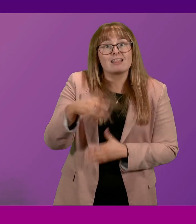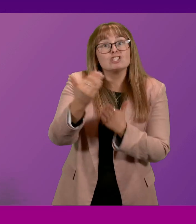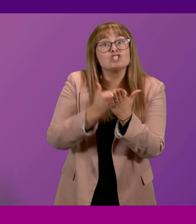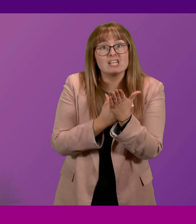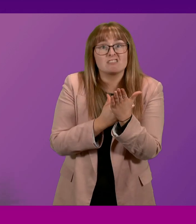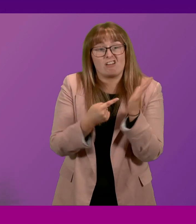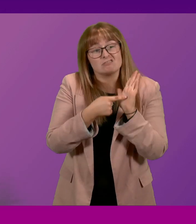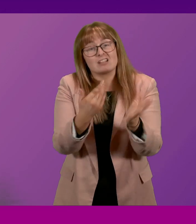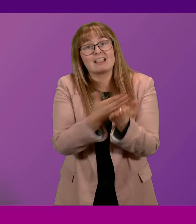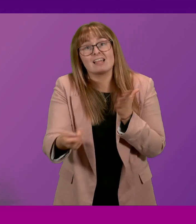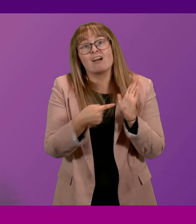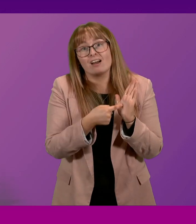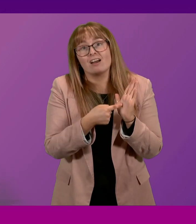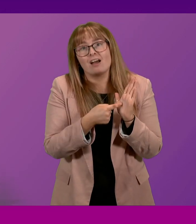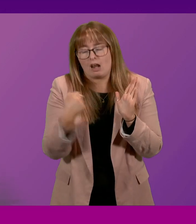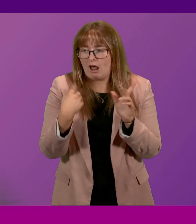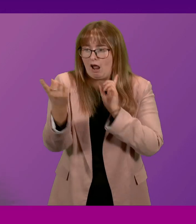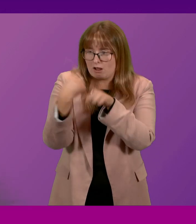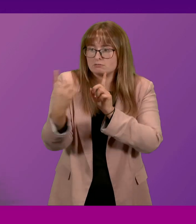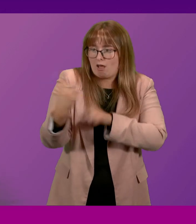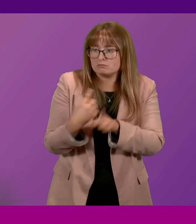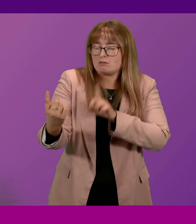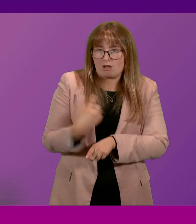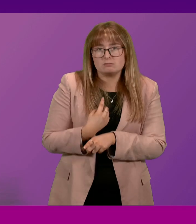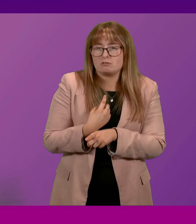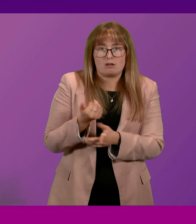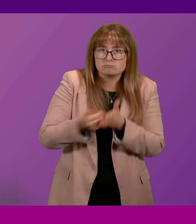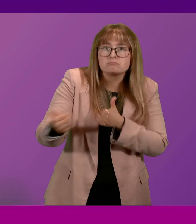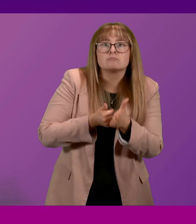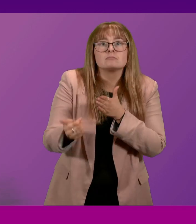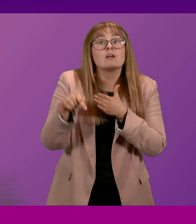for itself, and I answer questions on that here in a democratic Parliament,